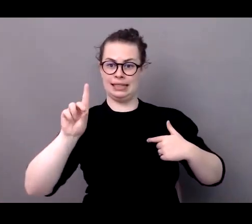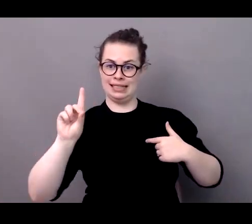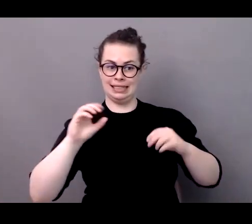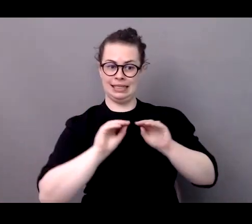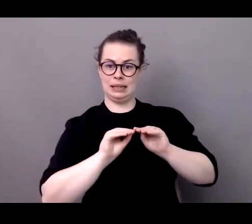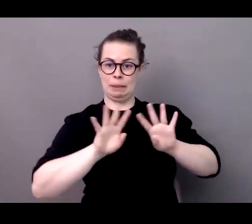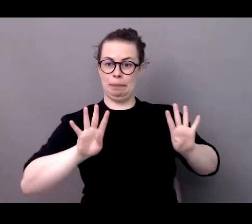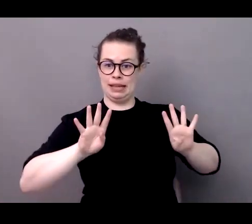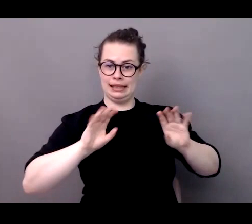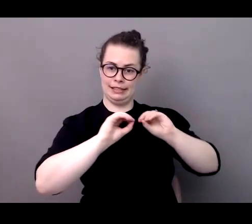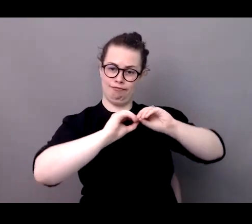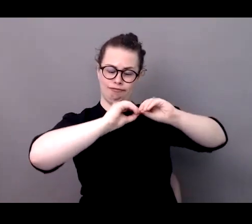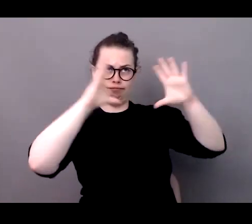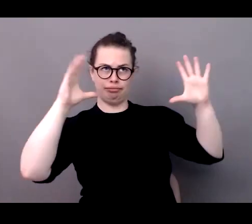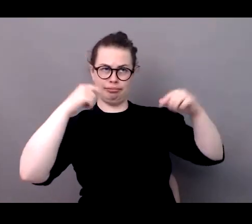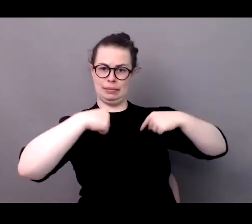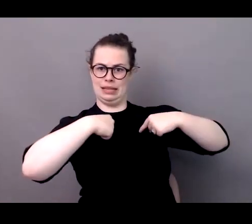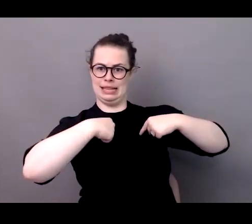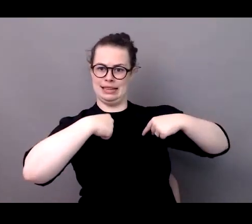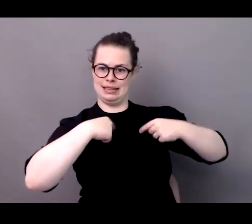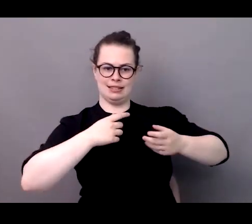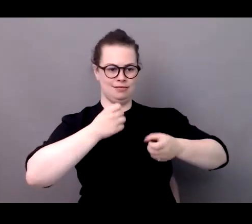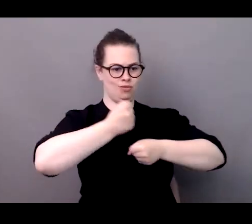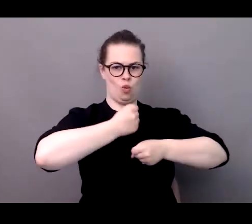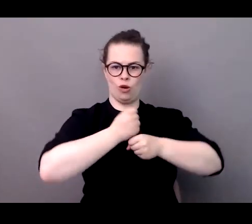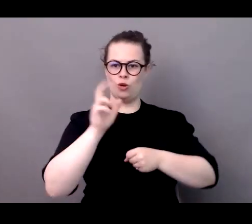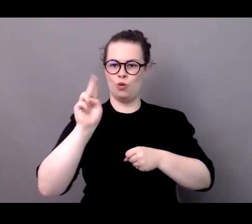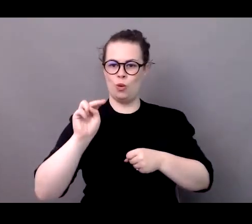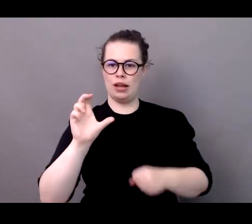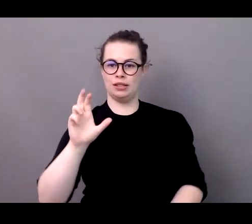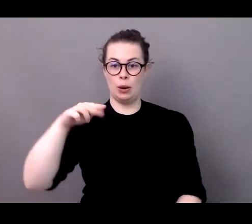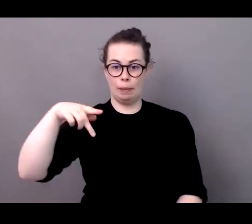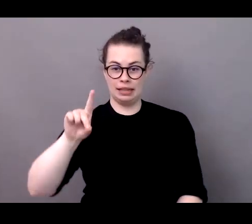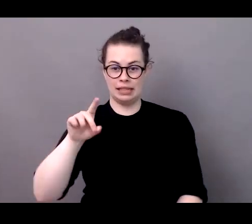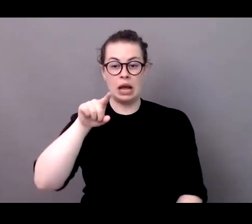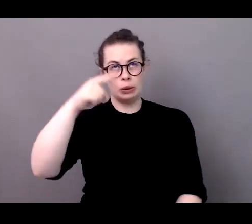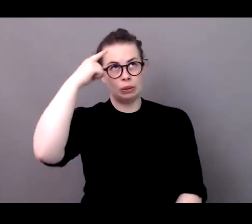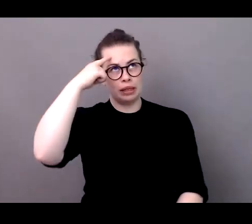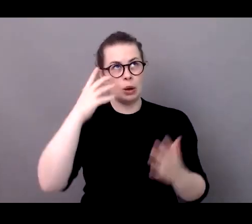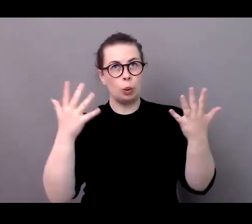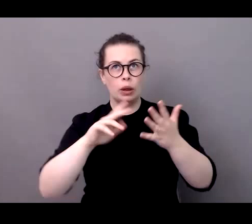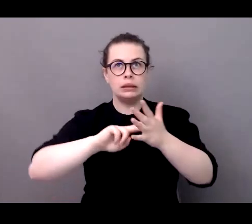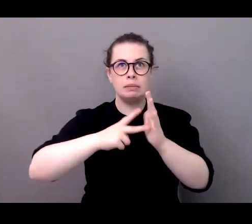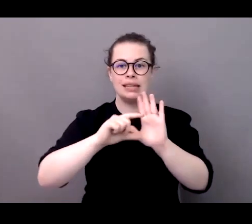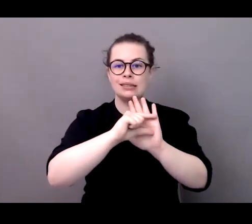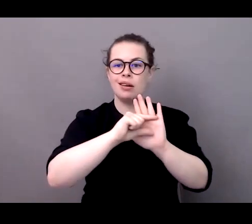for states on the interpretation of Article 30 on participation in cultural life, recreation,